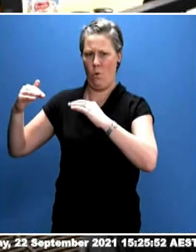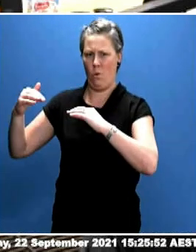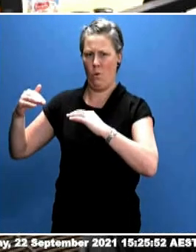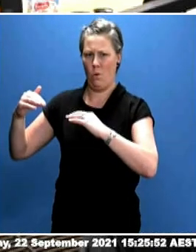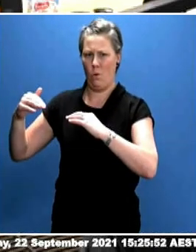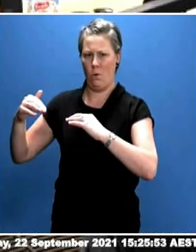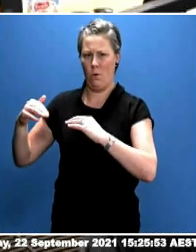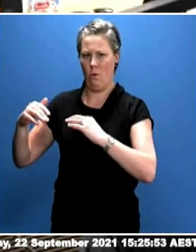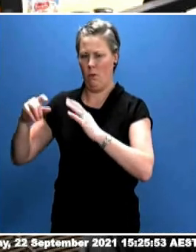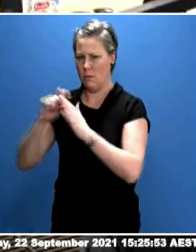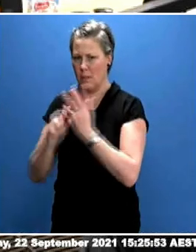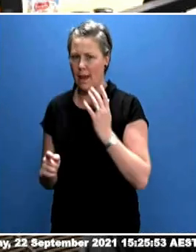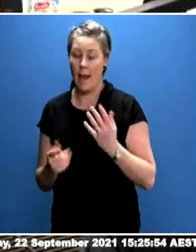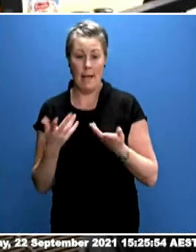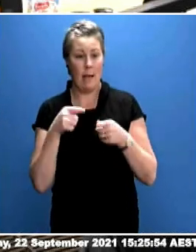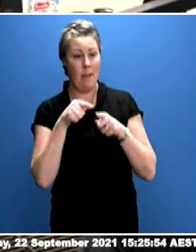It depends on your definition of "disability".